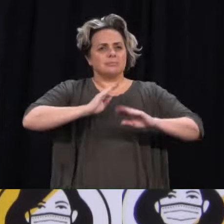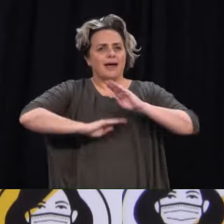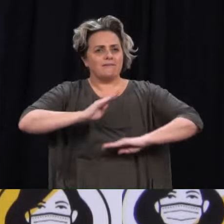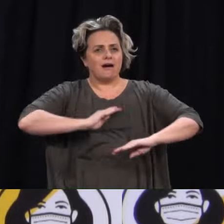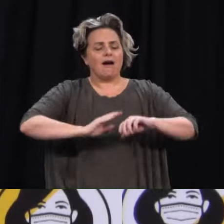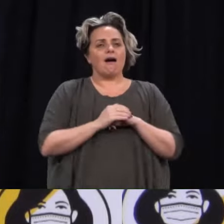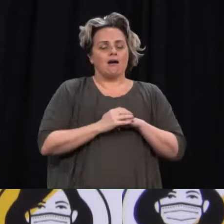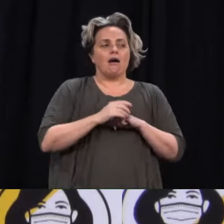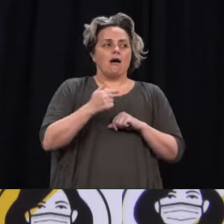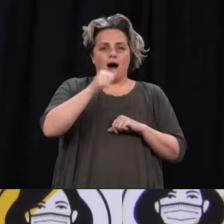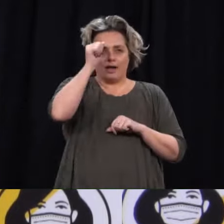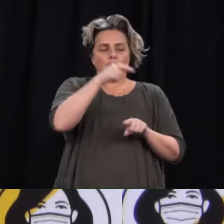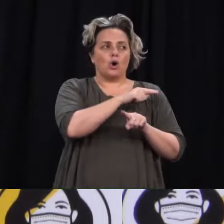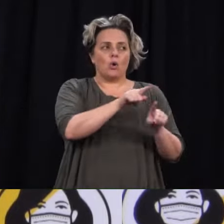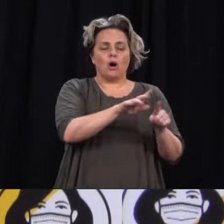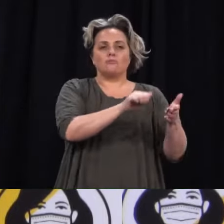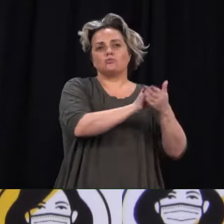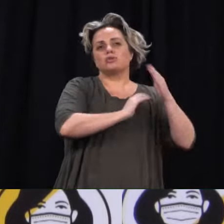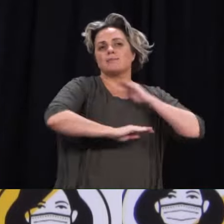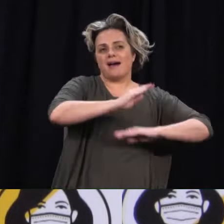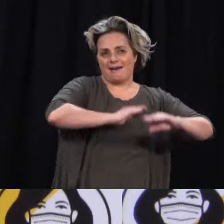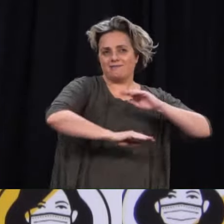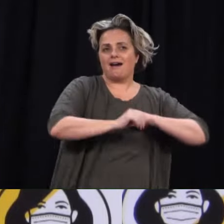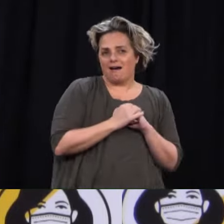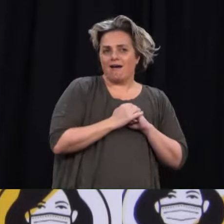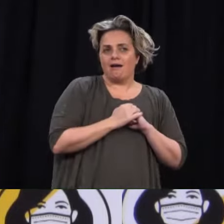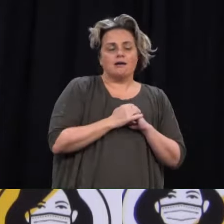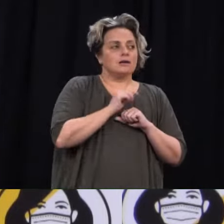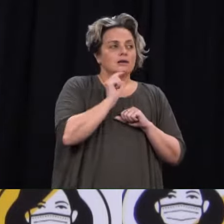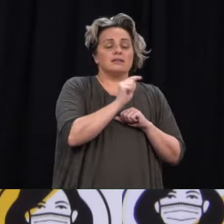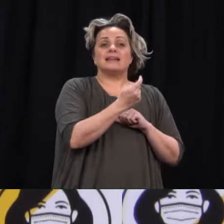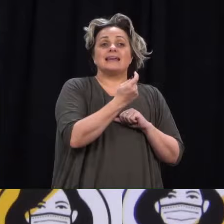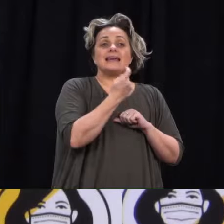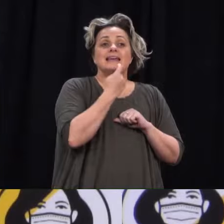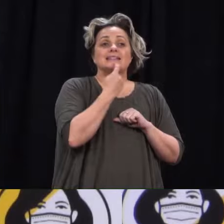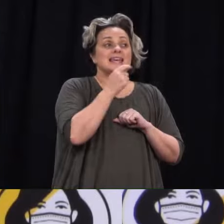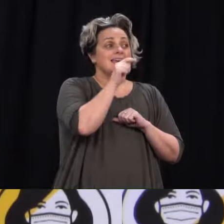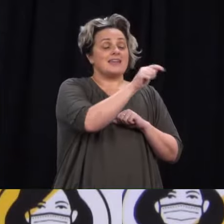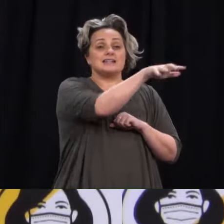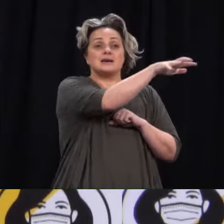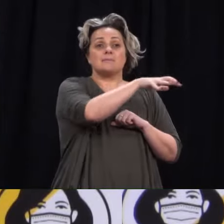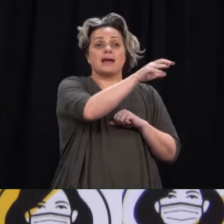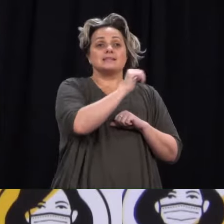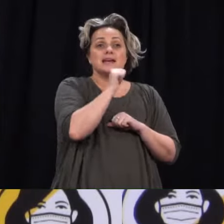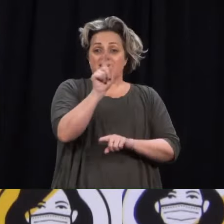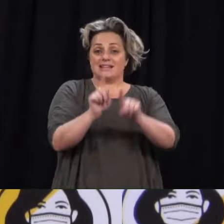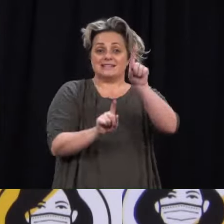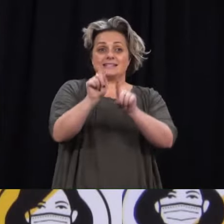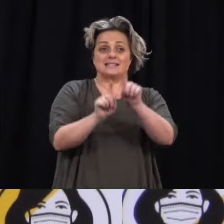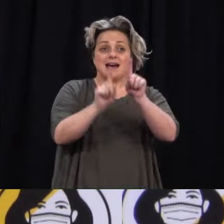photographs. It wasn't that I was squimish about the needle.